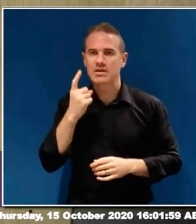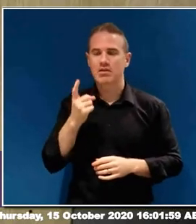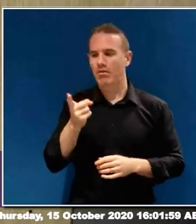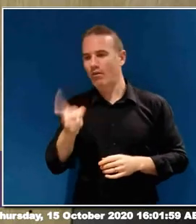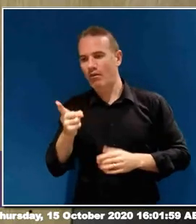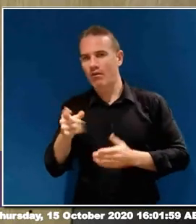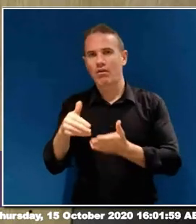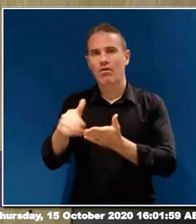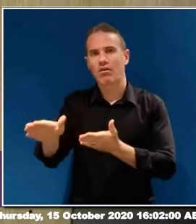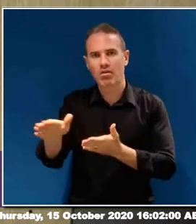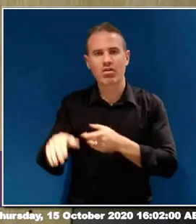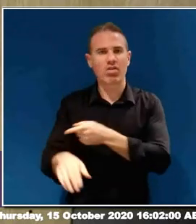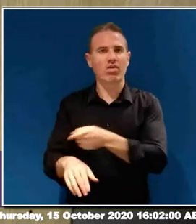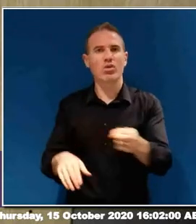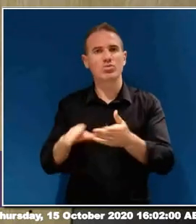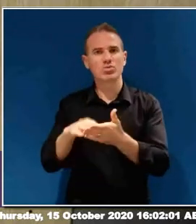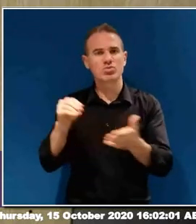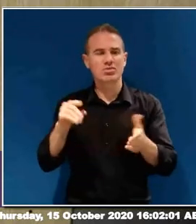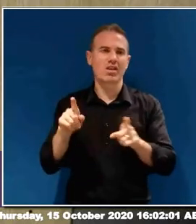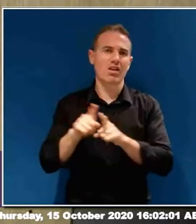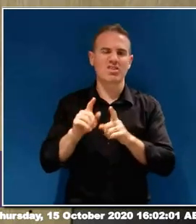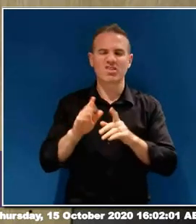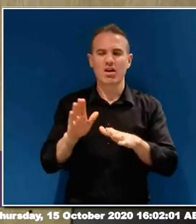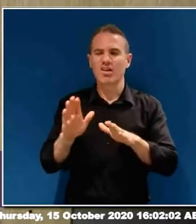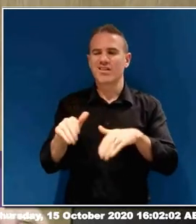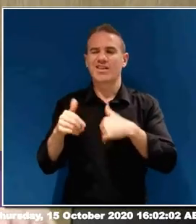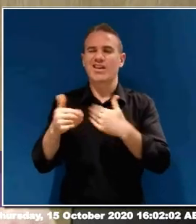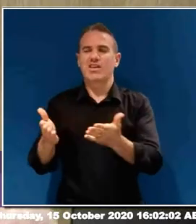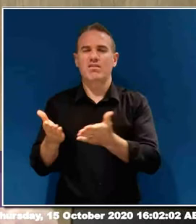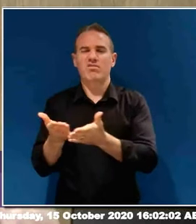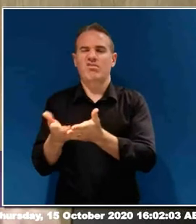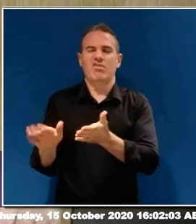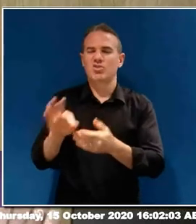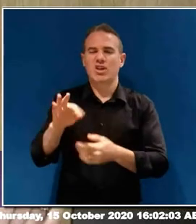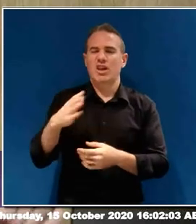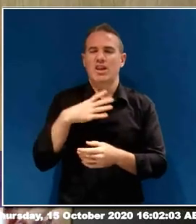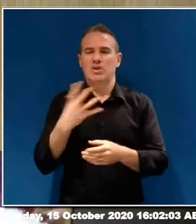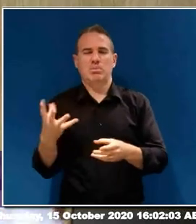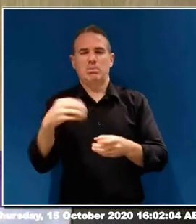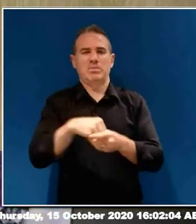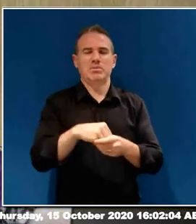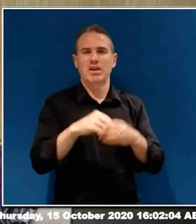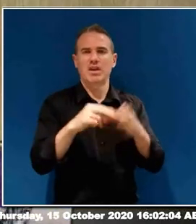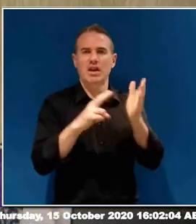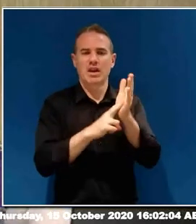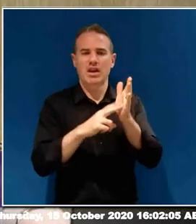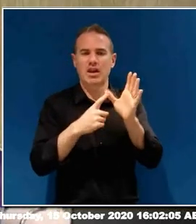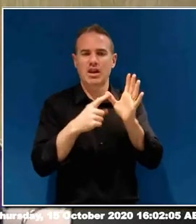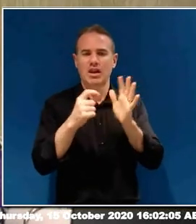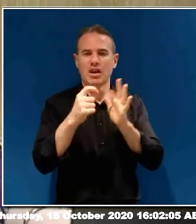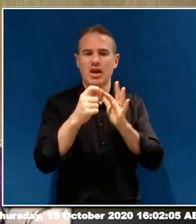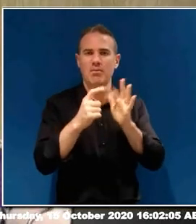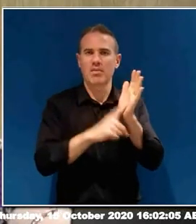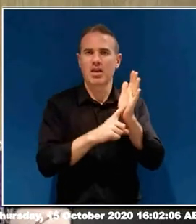participate in NAPLAN and so on. I'll ask you for your additional reflections on